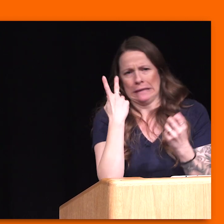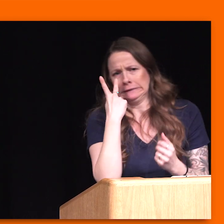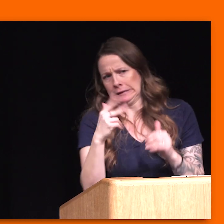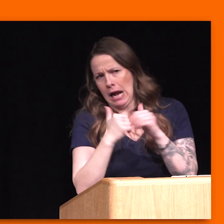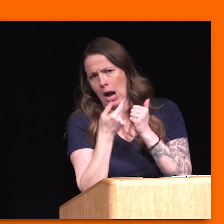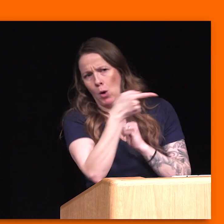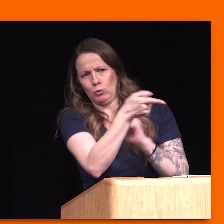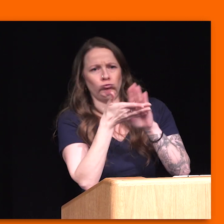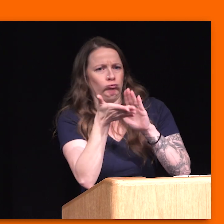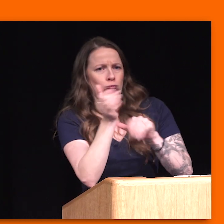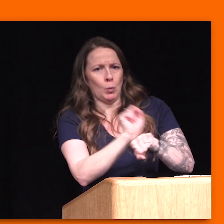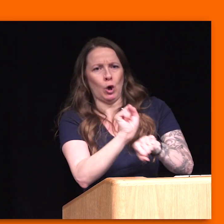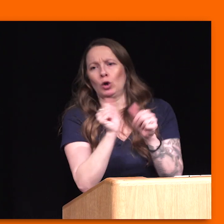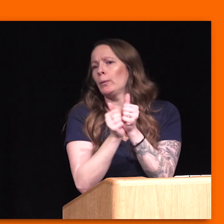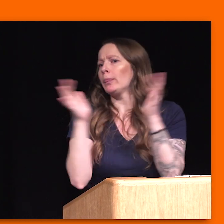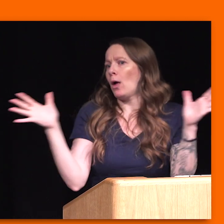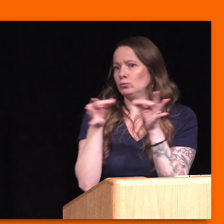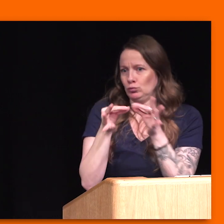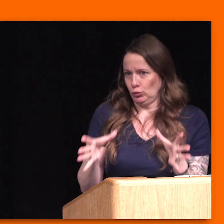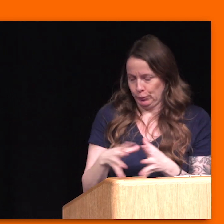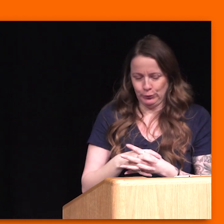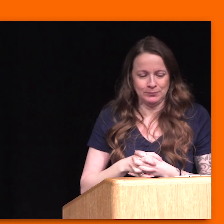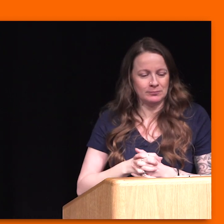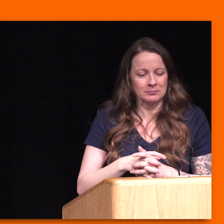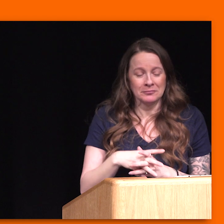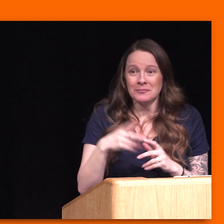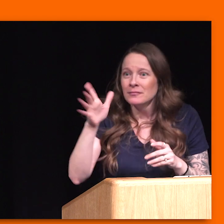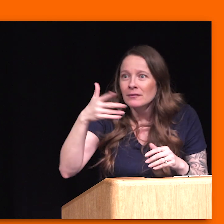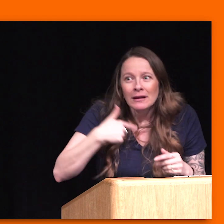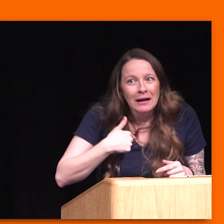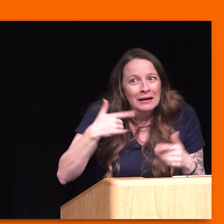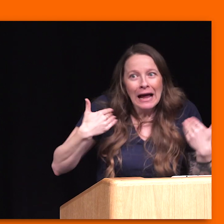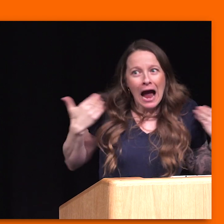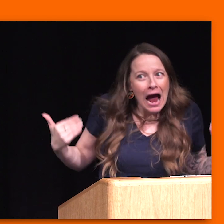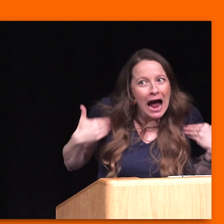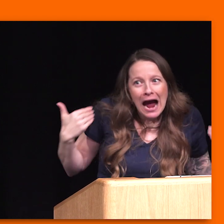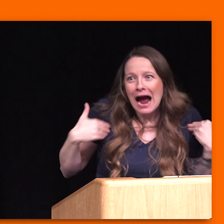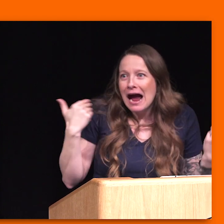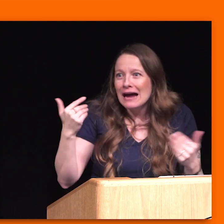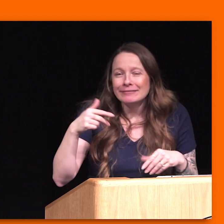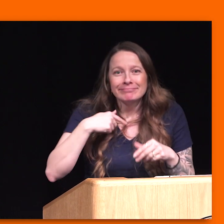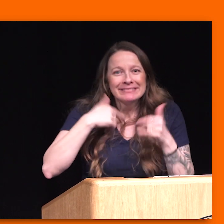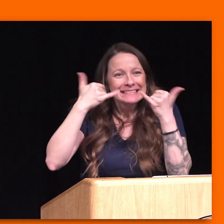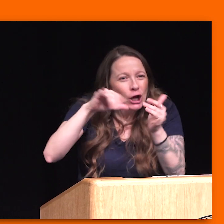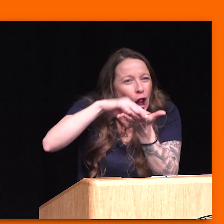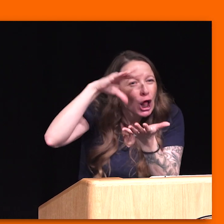They said, "No, we're not going to give you an interpreter. We want to see how you work without an interpreter." And I had no idea. I was young.